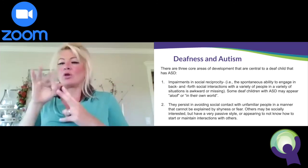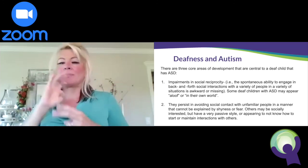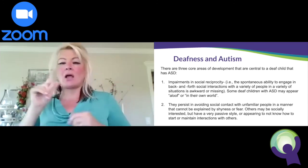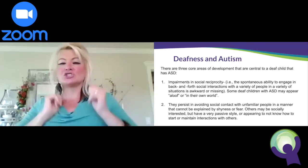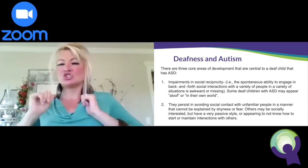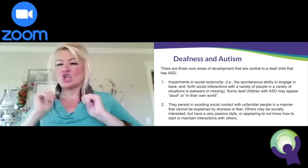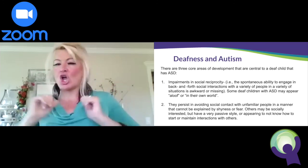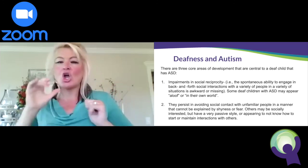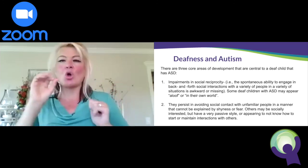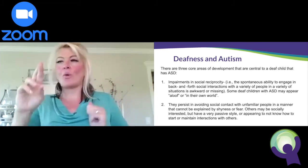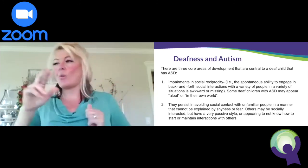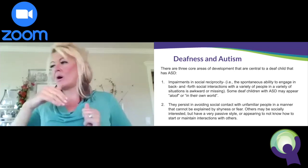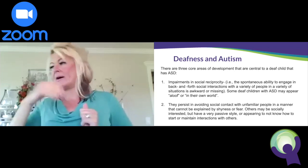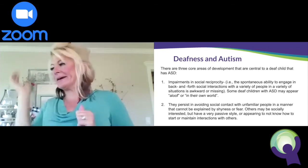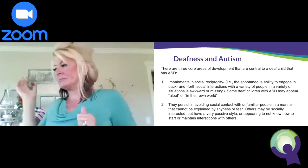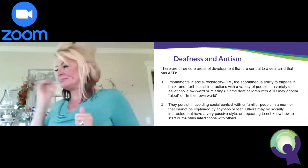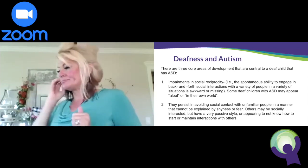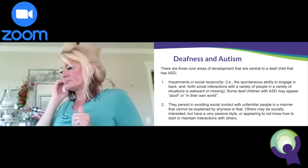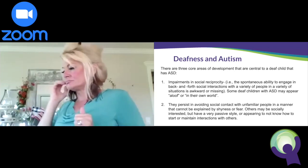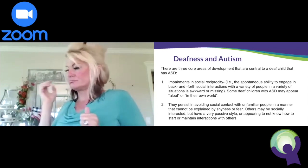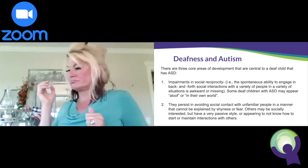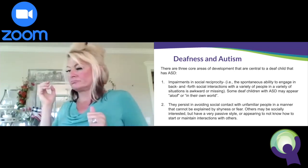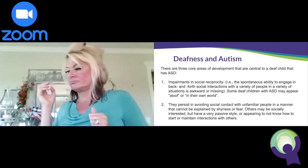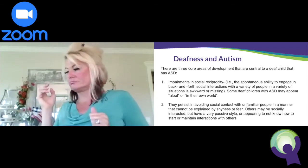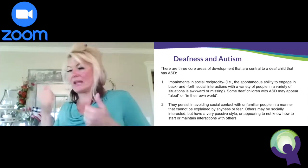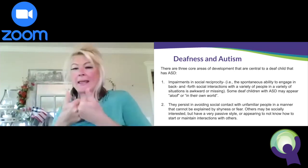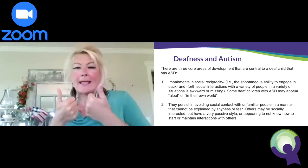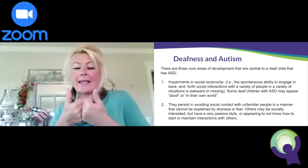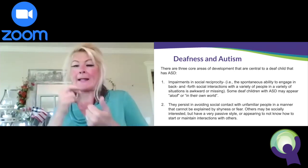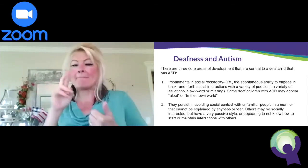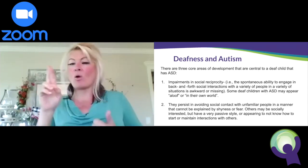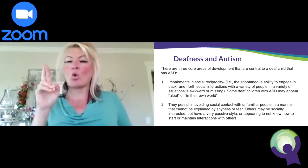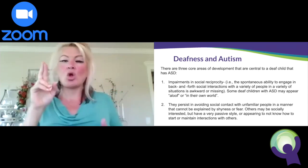how their obsessions their ability to engage...